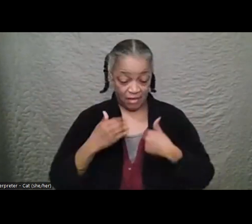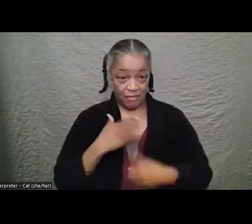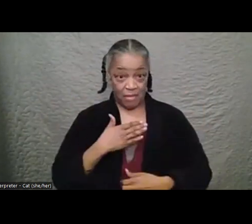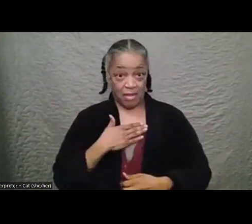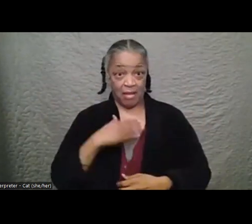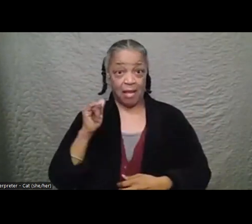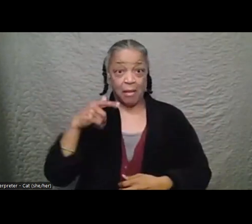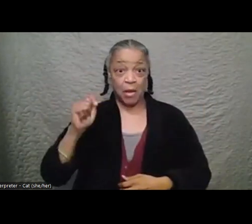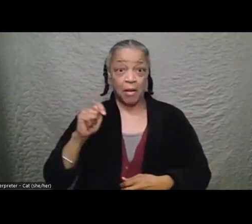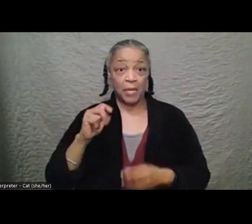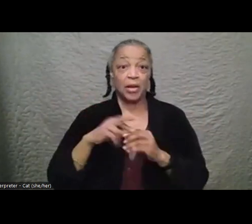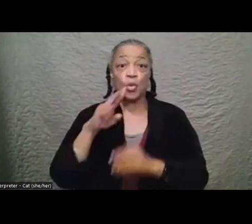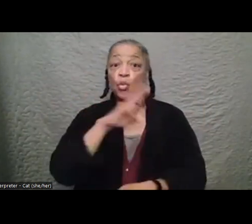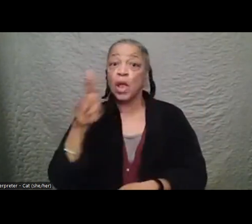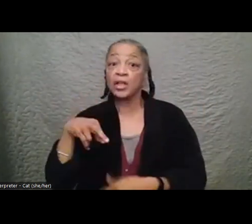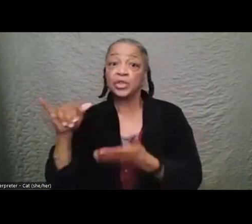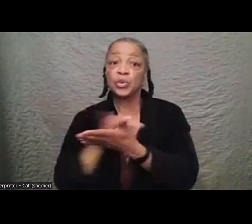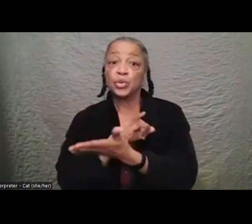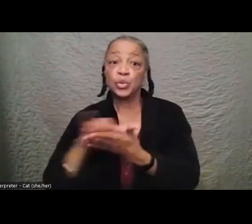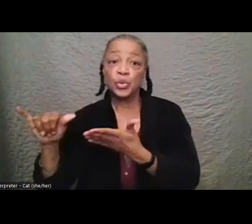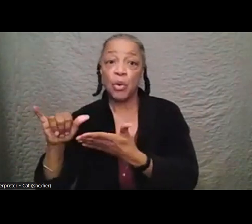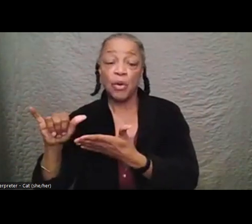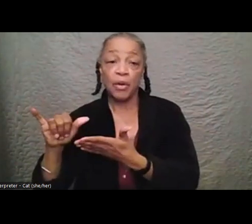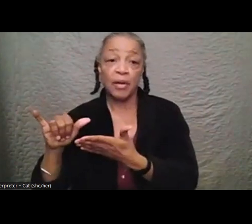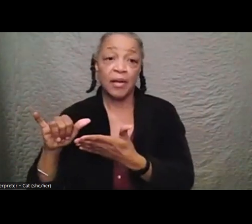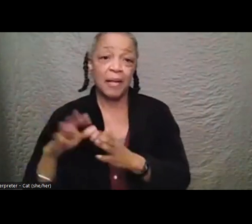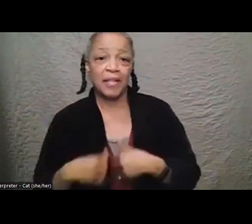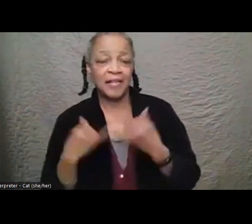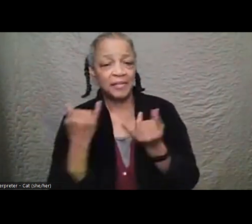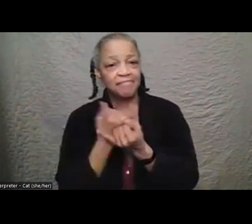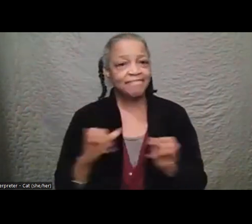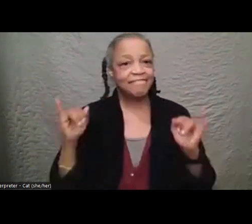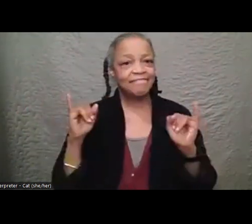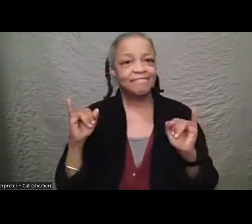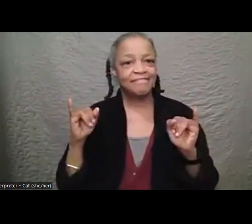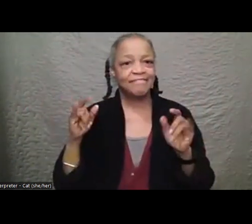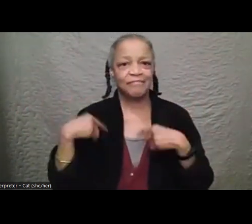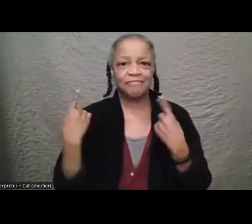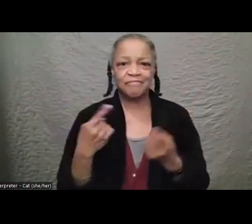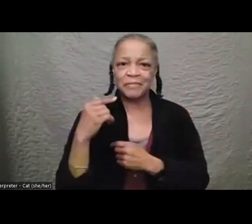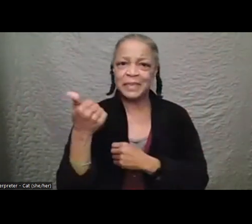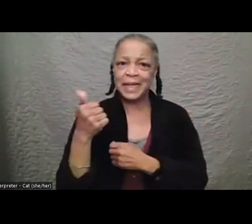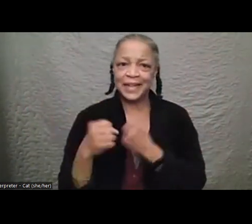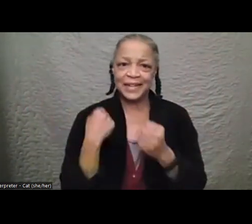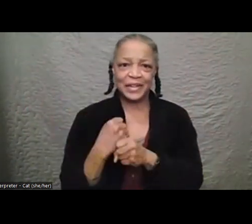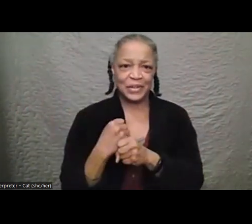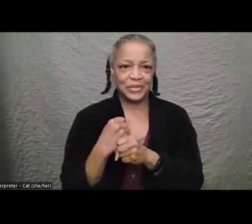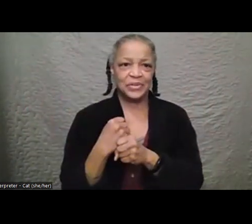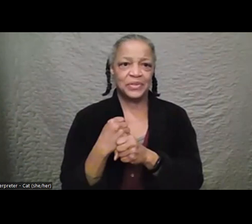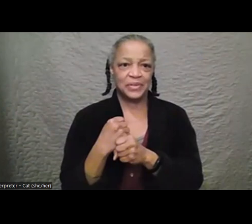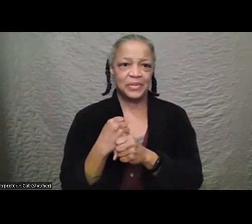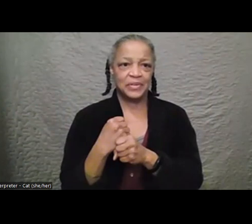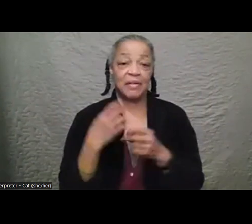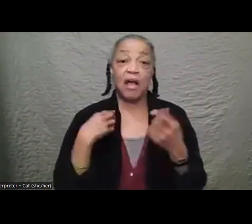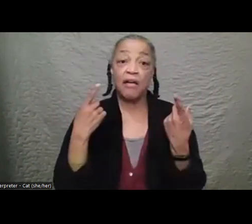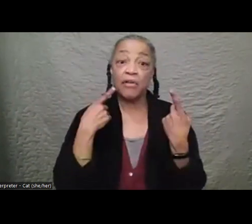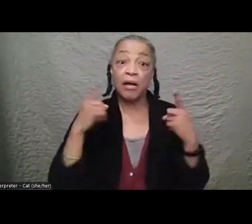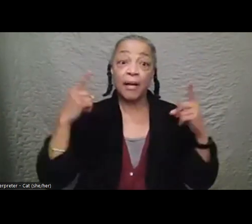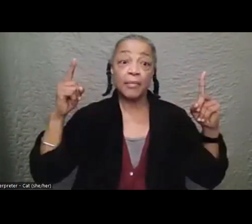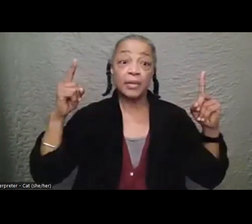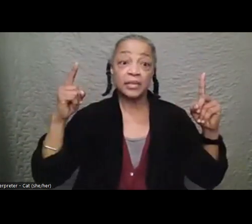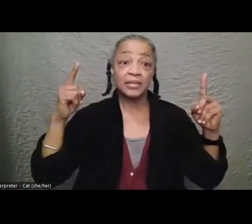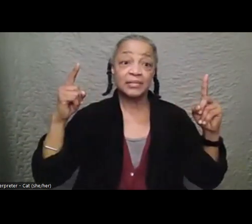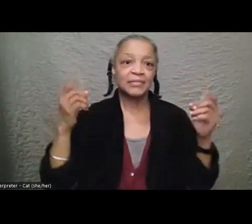I have been living on my own for over 10 years . I have accomplished so many things in the